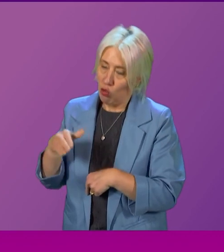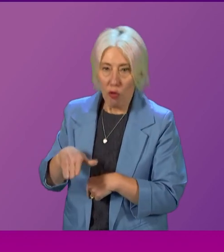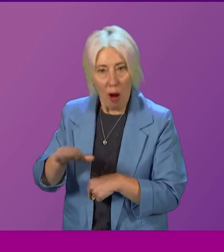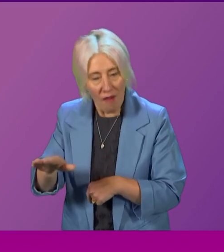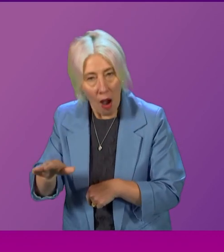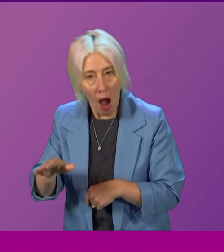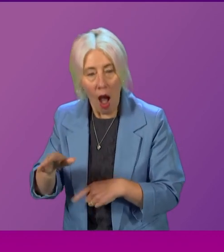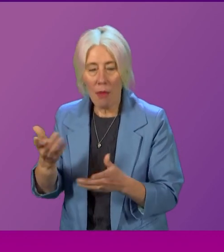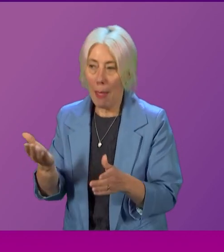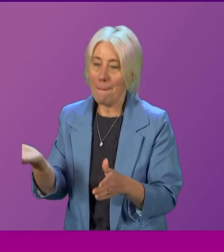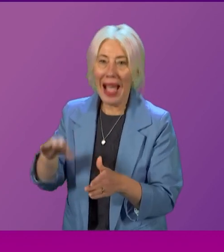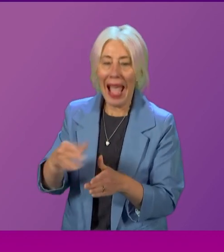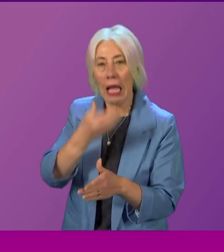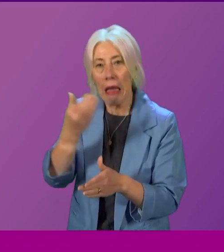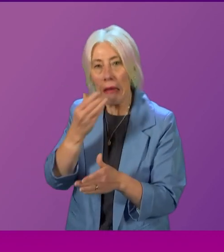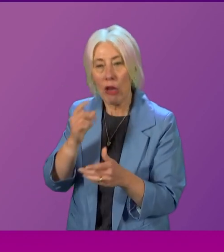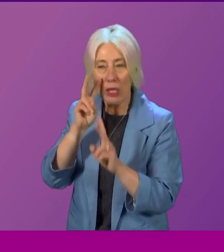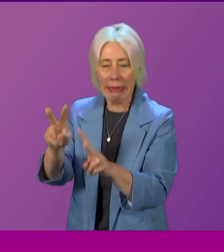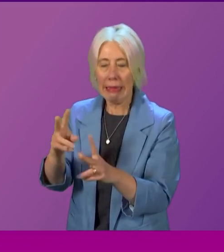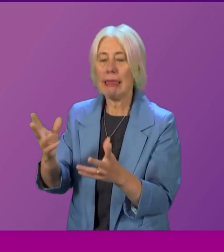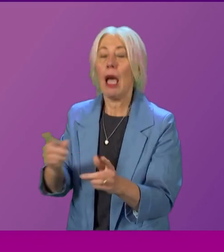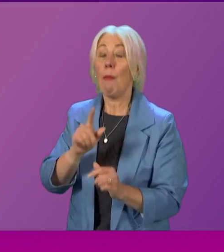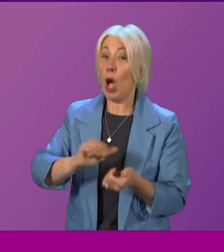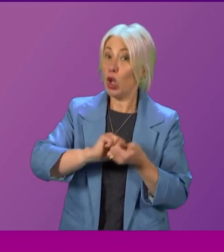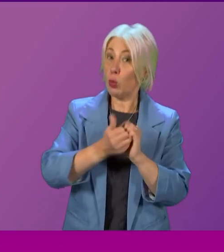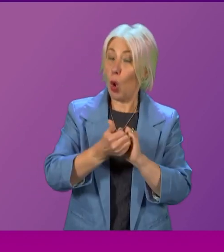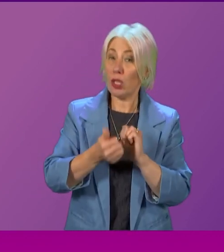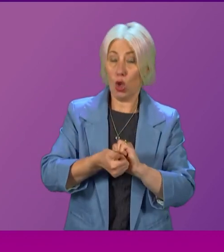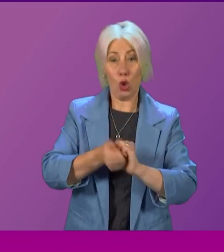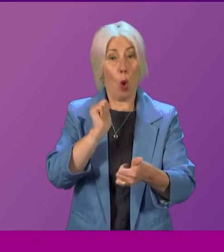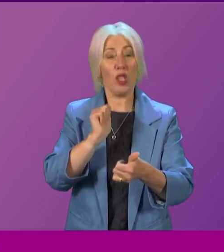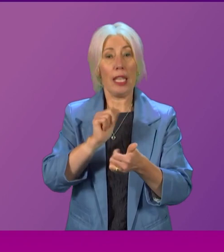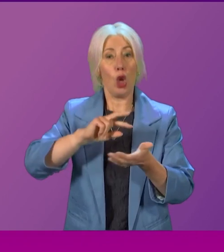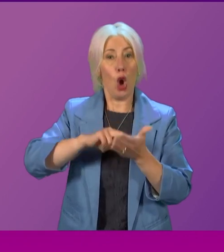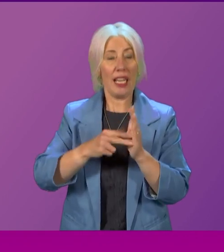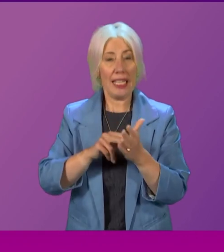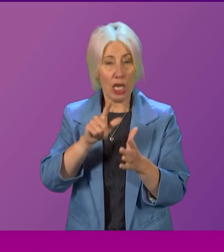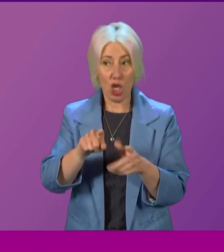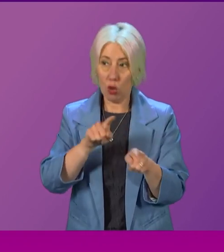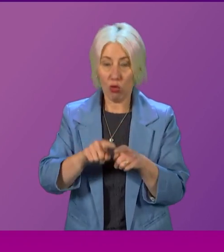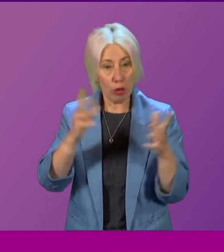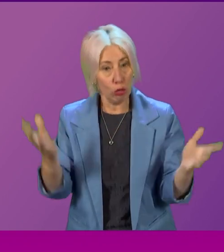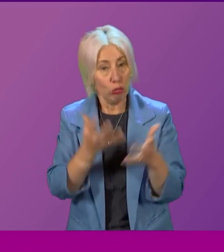from them. There are, of course, difficult issues involved in relation to sporting organisations.